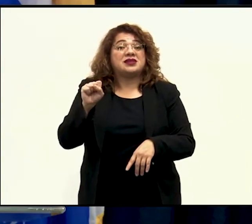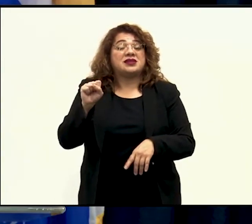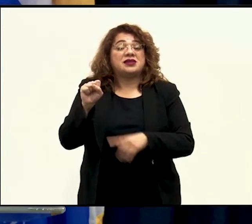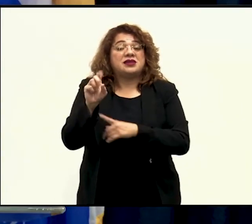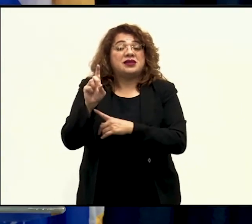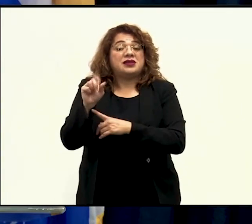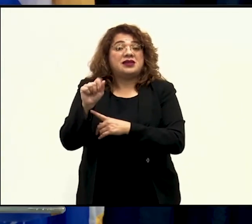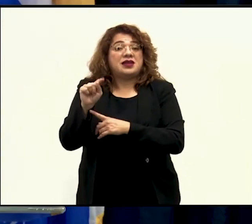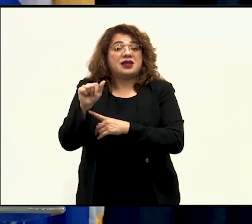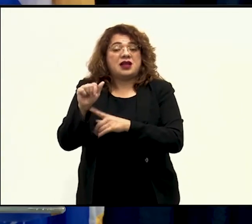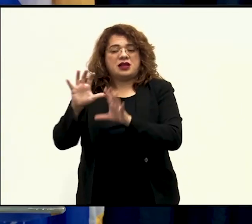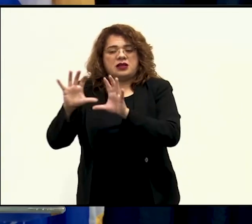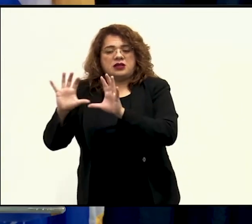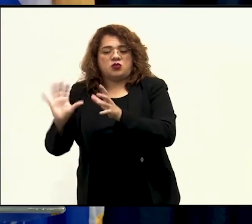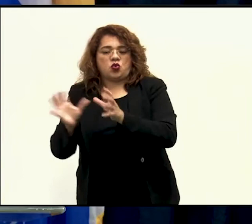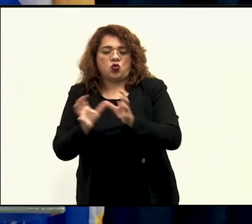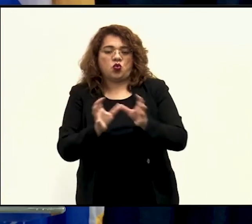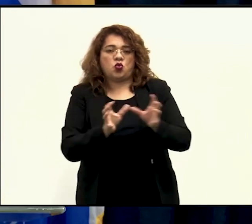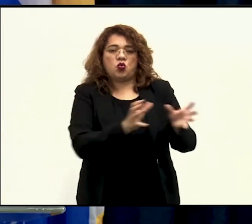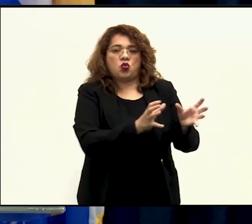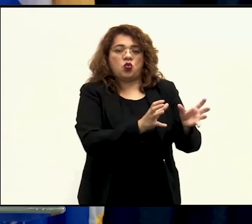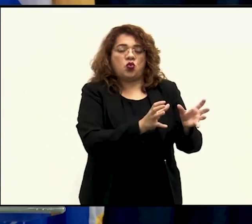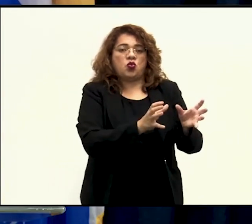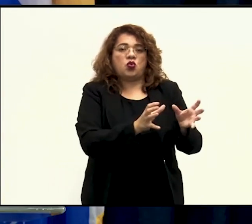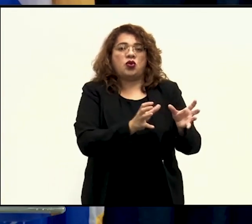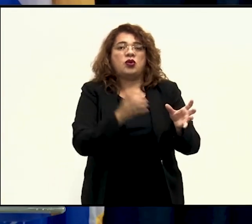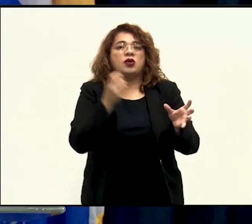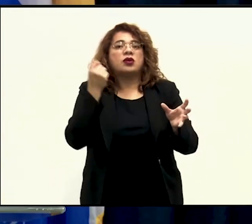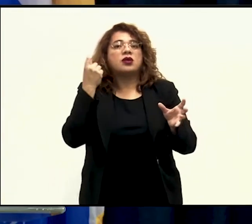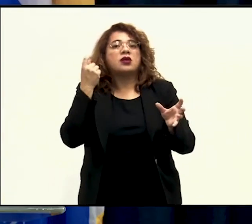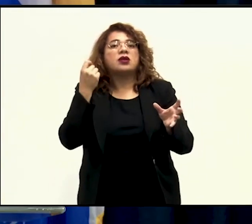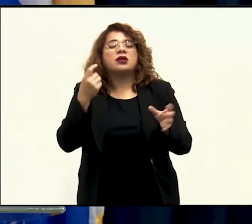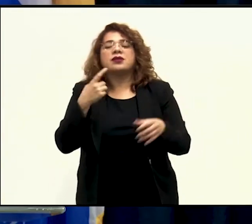all, they're grouped and they're not grouped in a way that gives you 12 but the state is